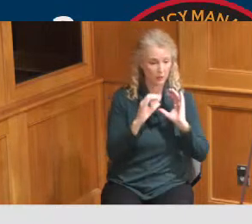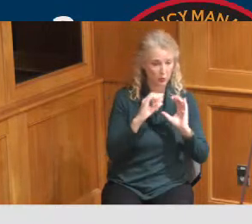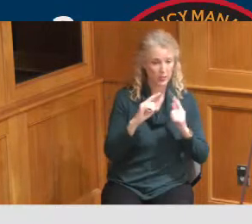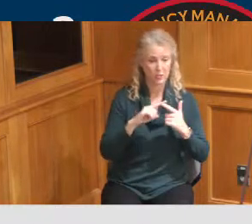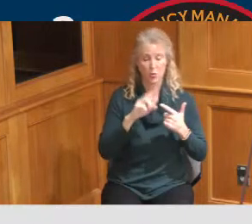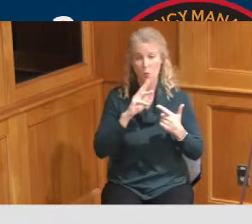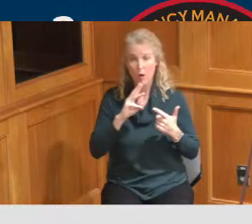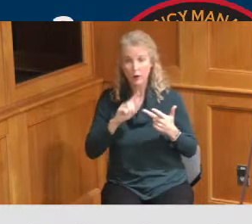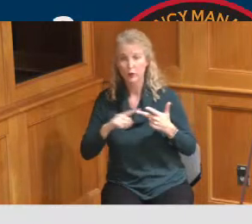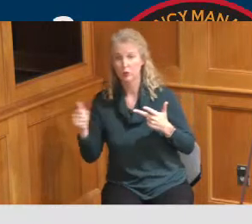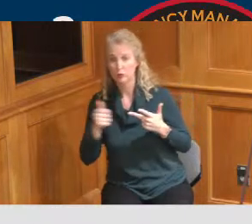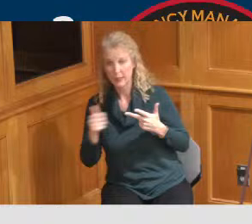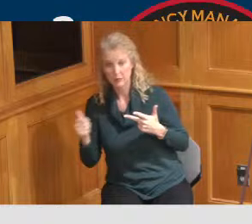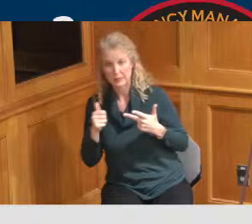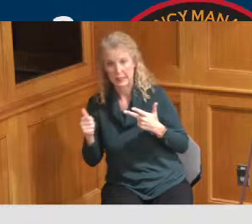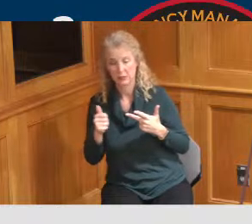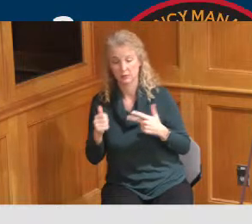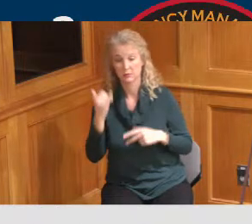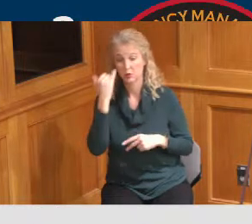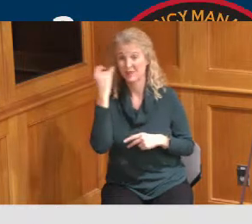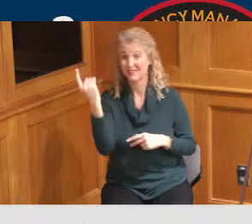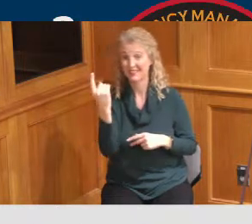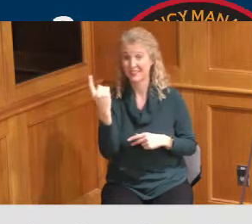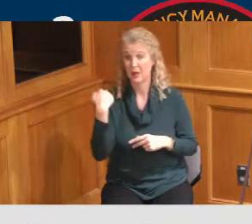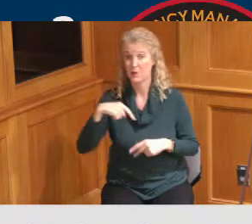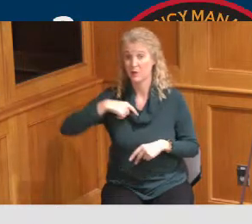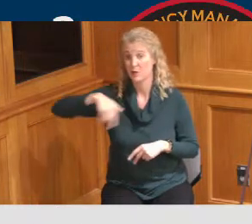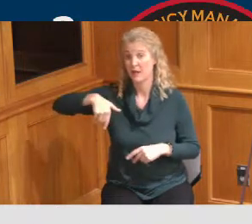so what if if if there's somebody out there that we haven't included especially in critical